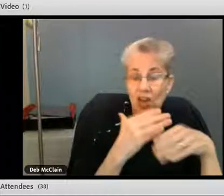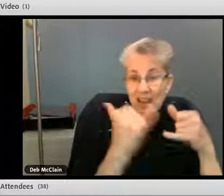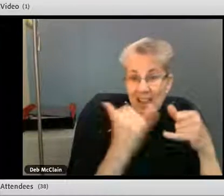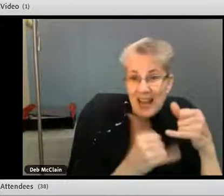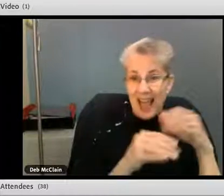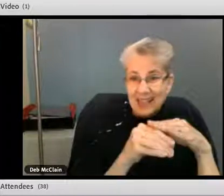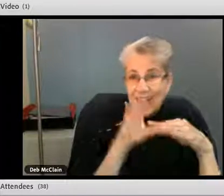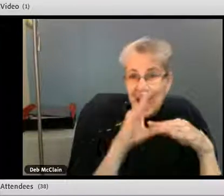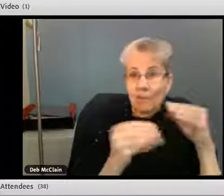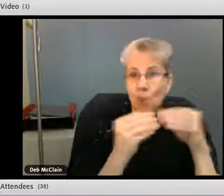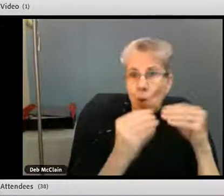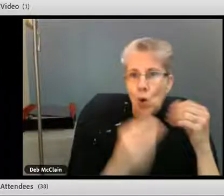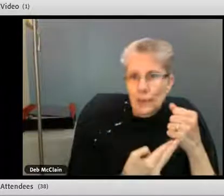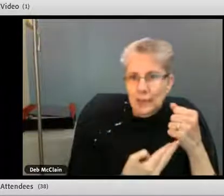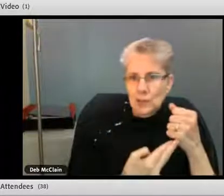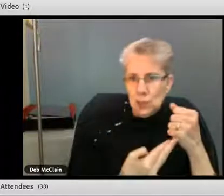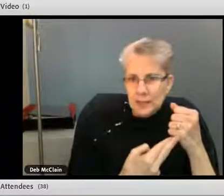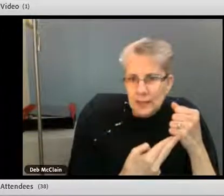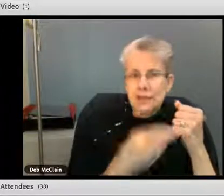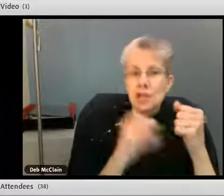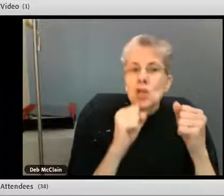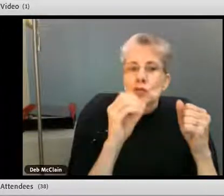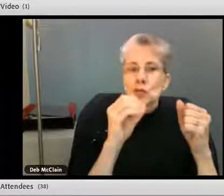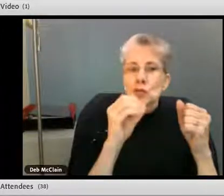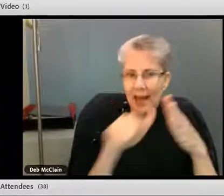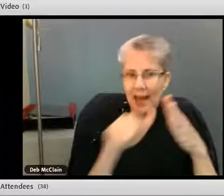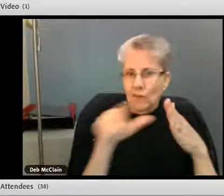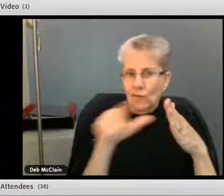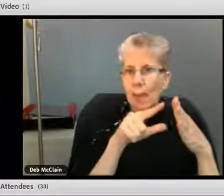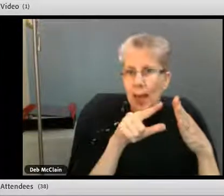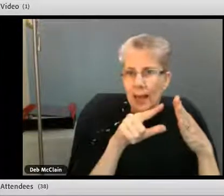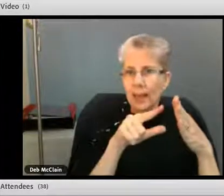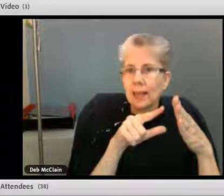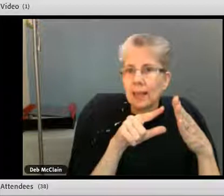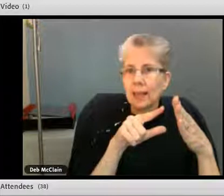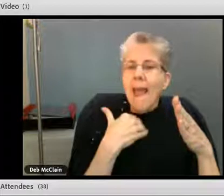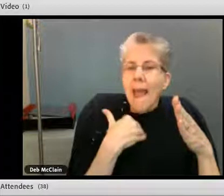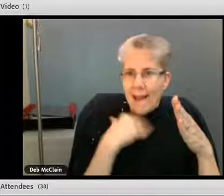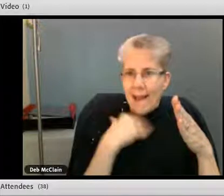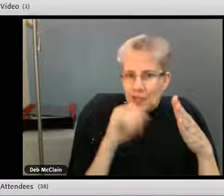so that everybody has those, that you don't lose any of those great sites that we mentioned.